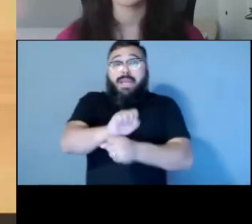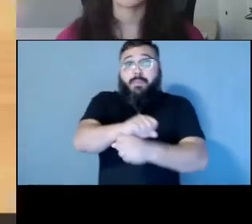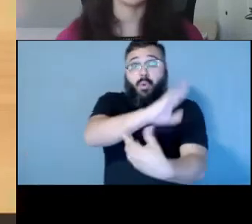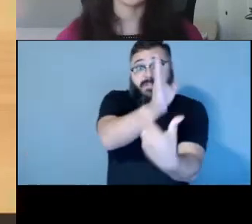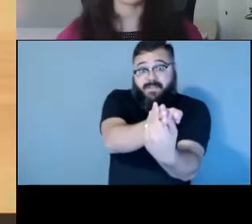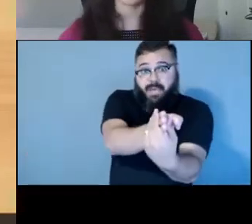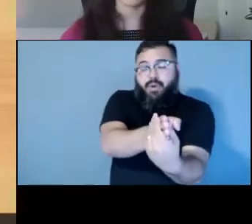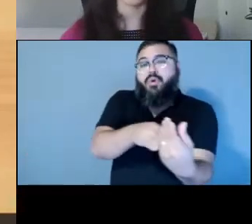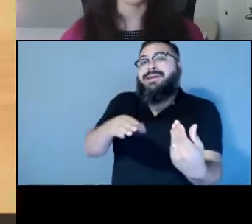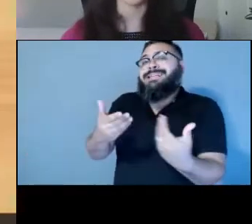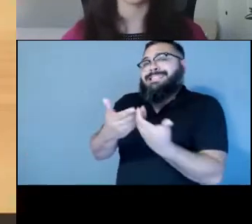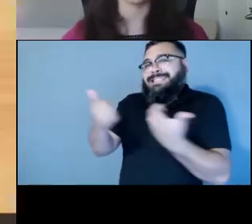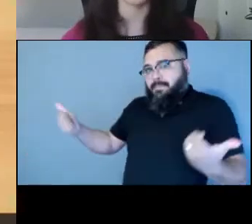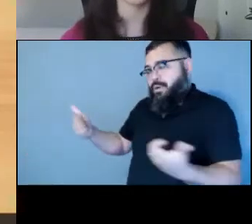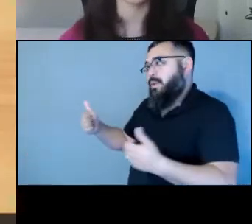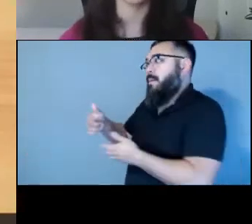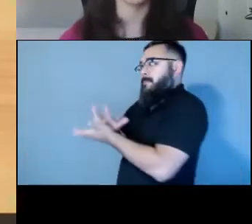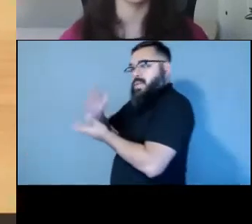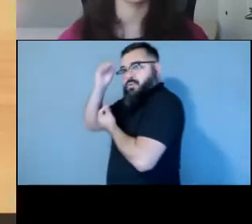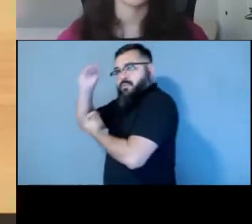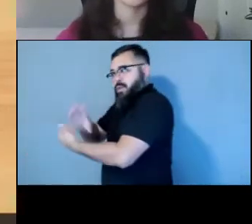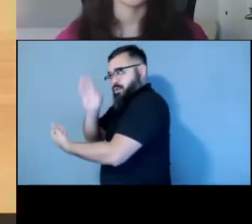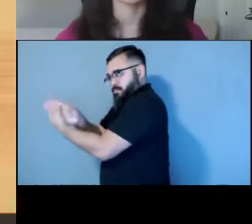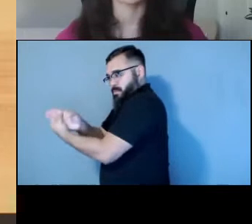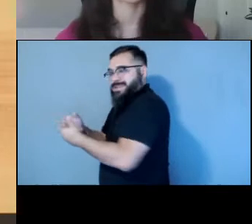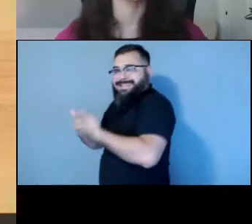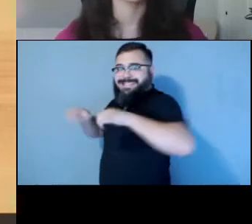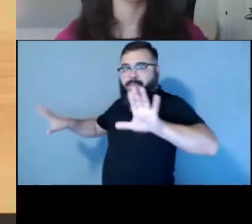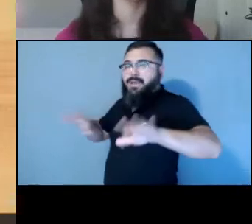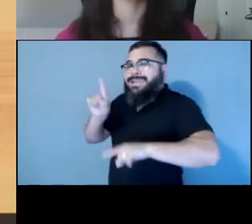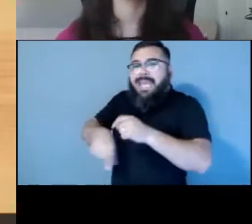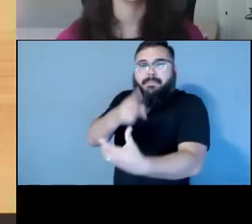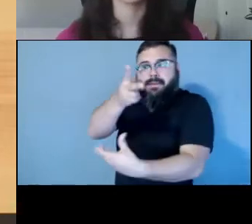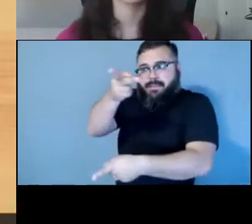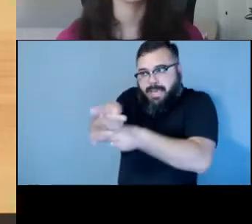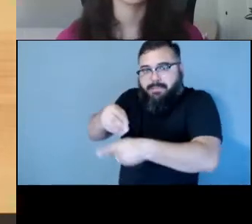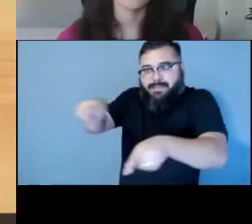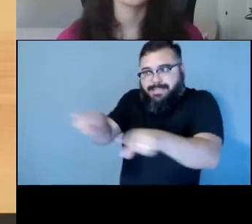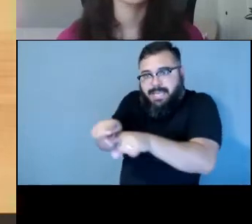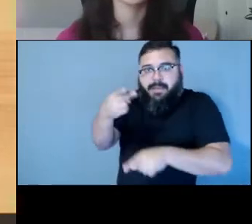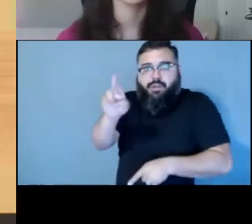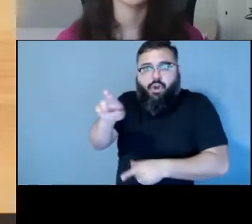so it can't be kept in kinda your general HR file. And they can share that with your supervisors or managers